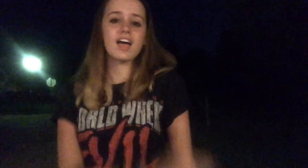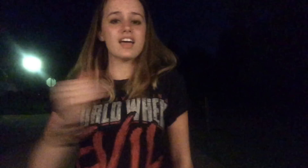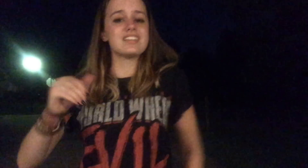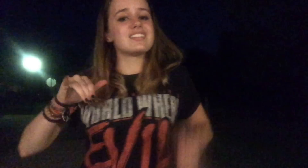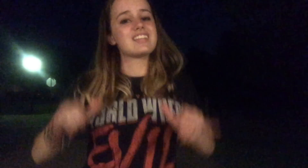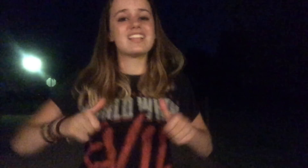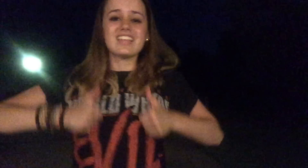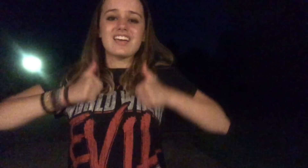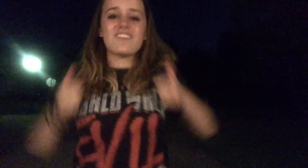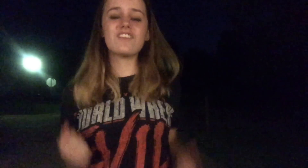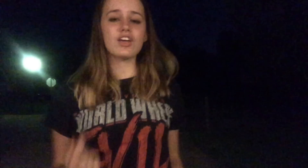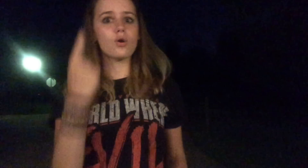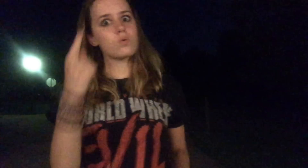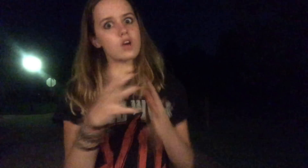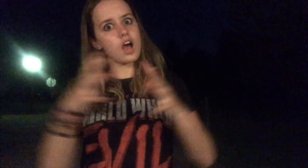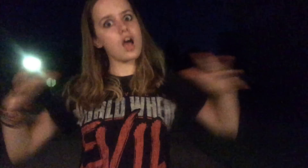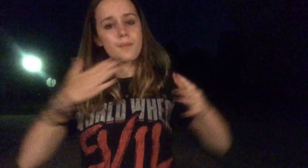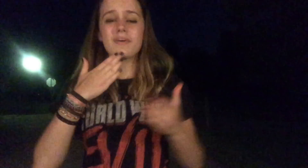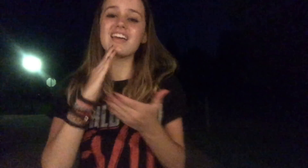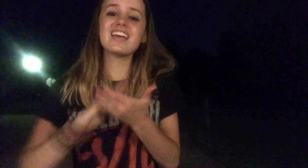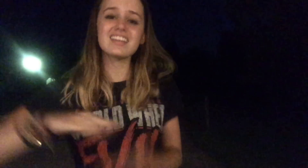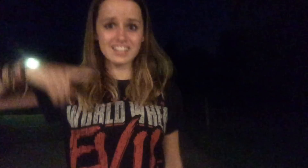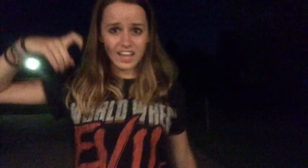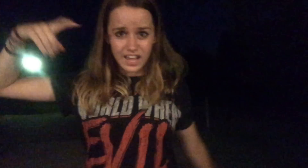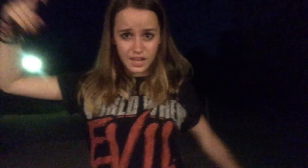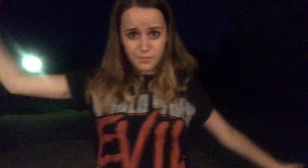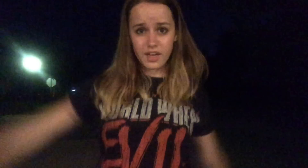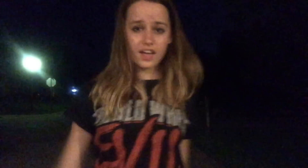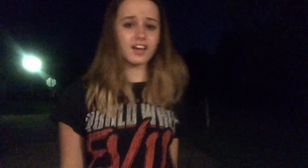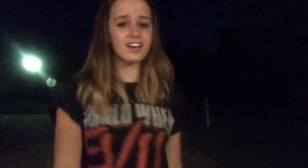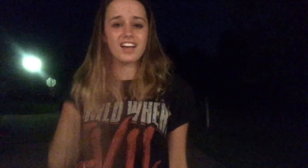Still living one big nightmare.